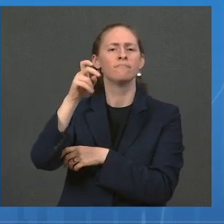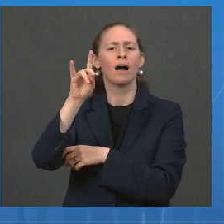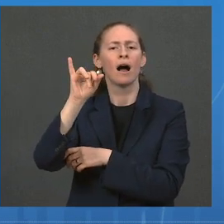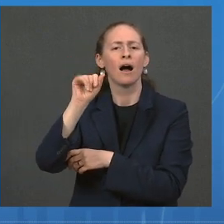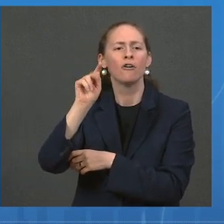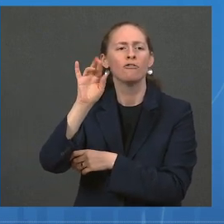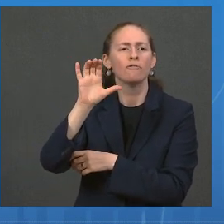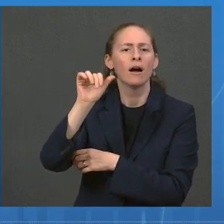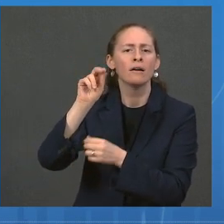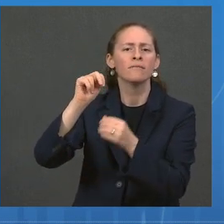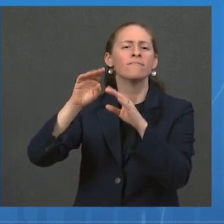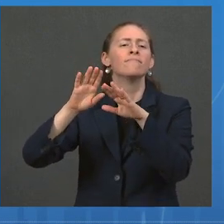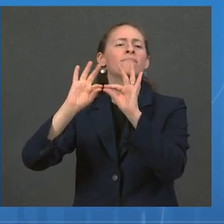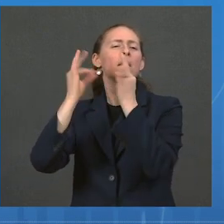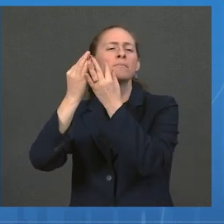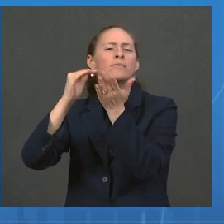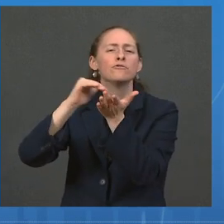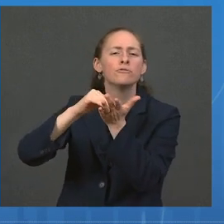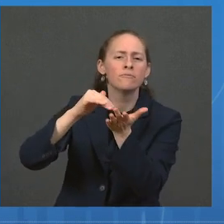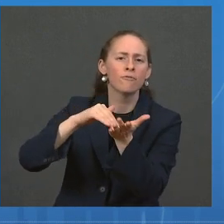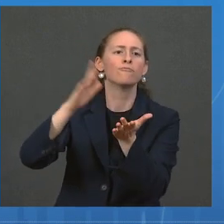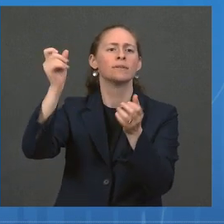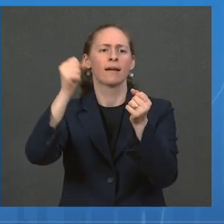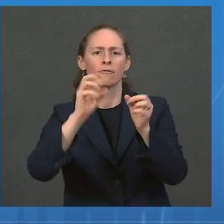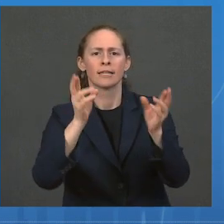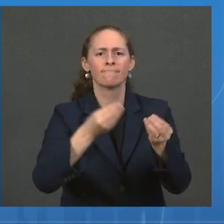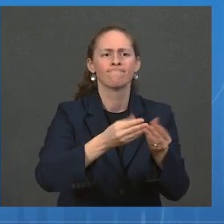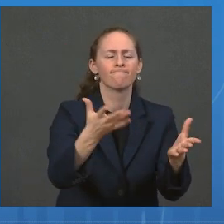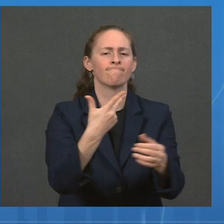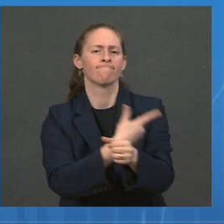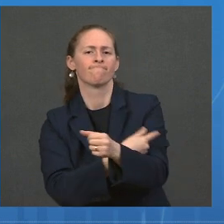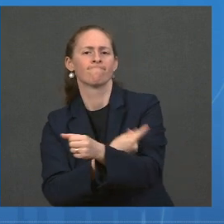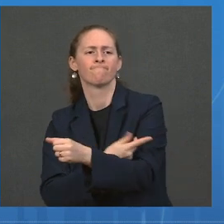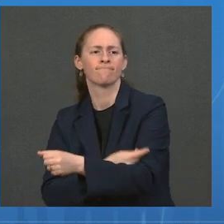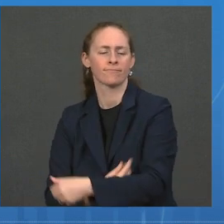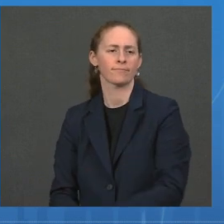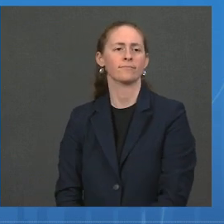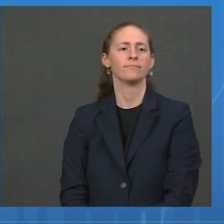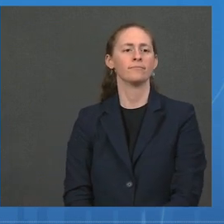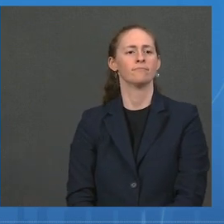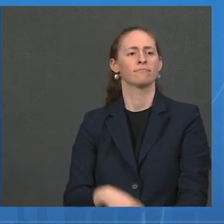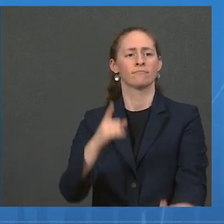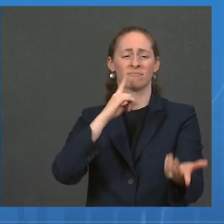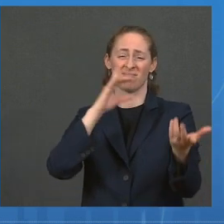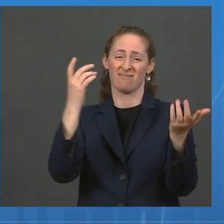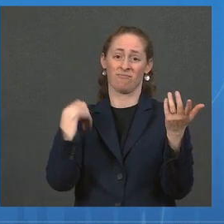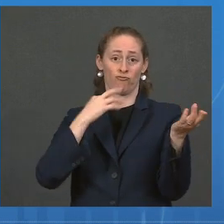And these vaccine doses will be shipped with all the supplies needed to vaccinate kids, including smaller needles.